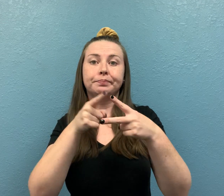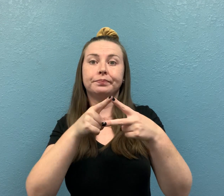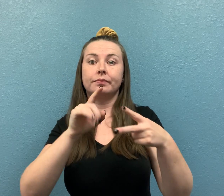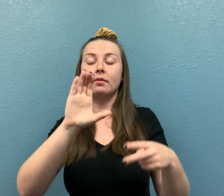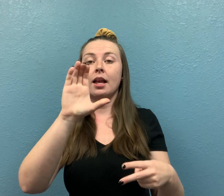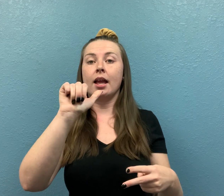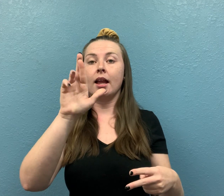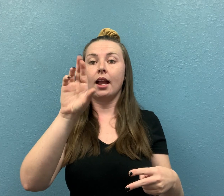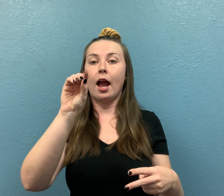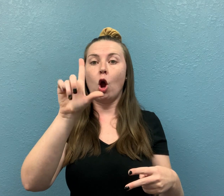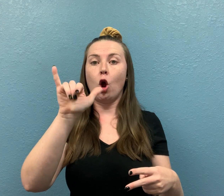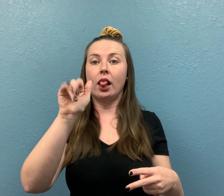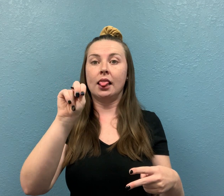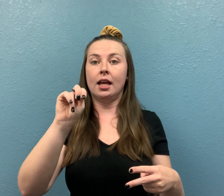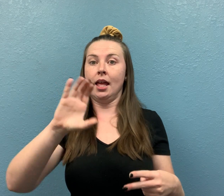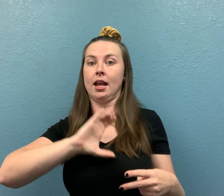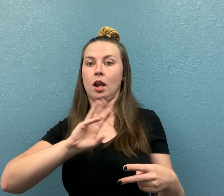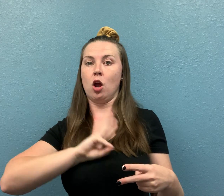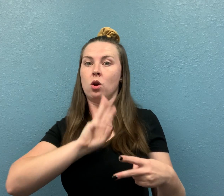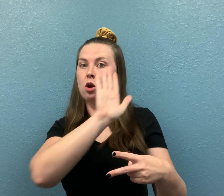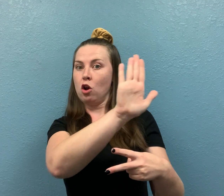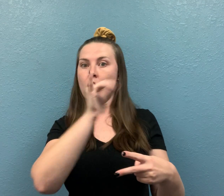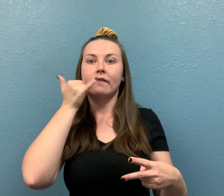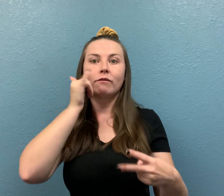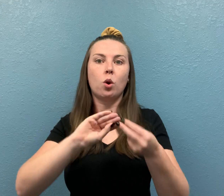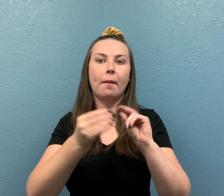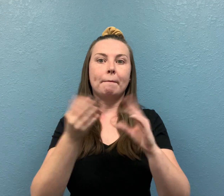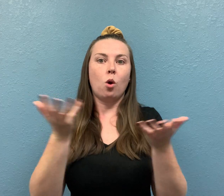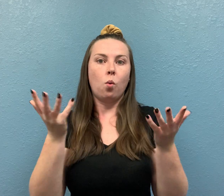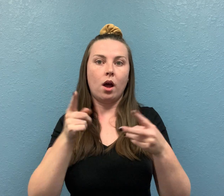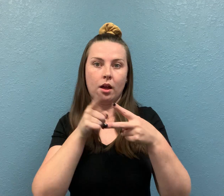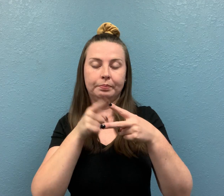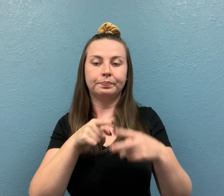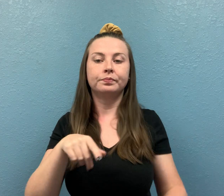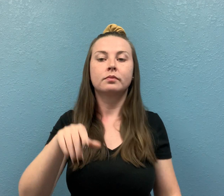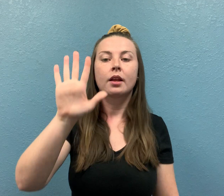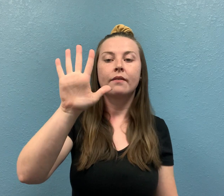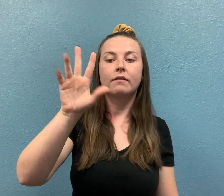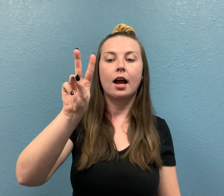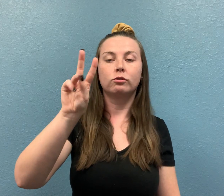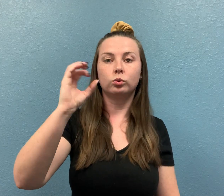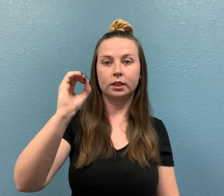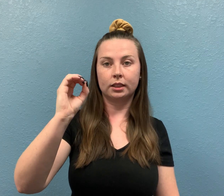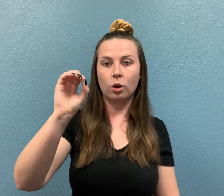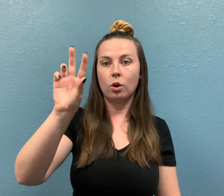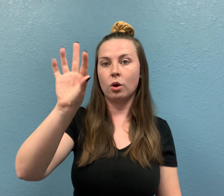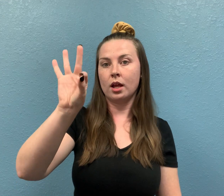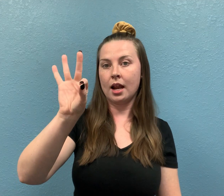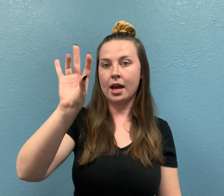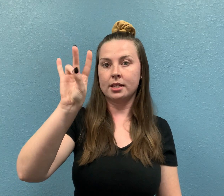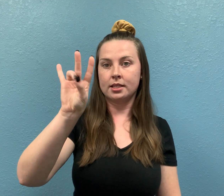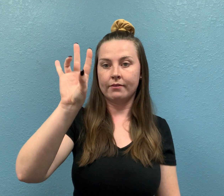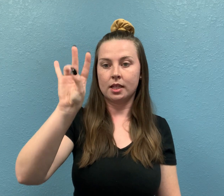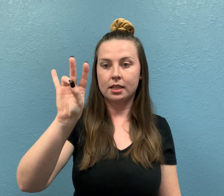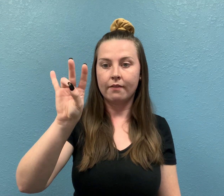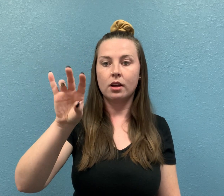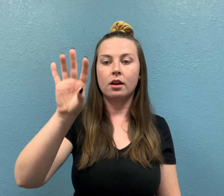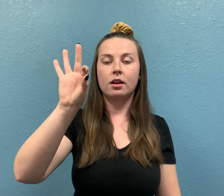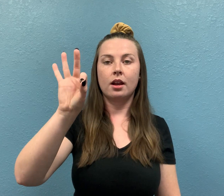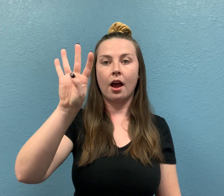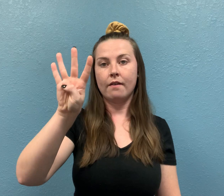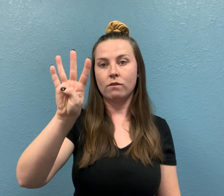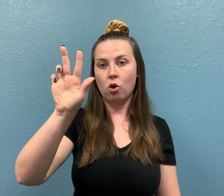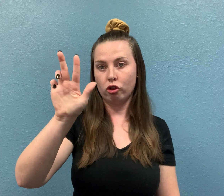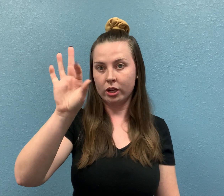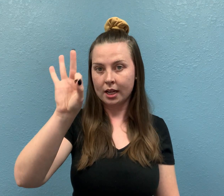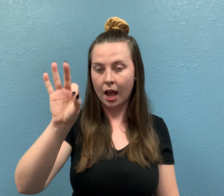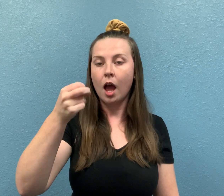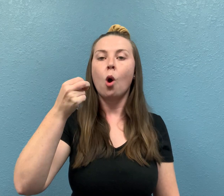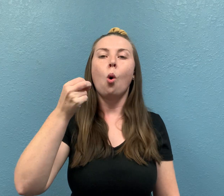Carolyn at (520) 977-9439